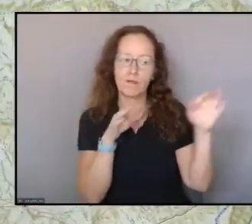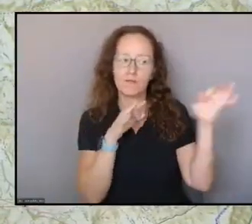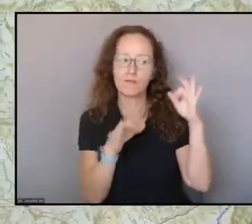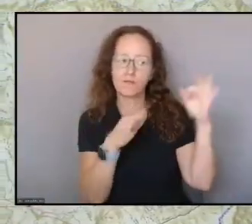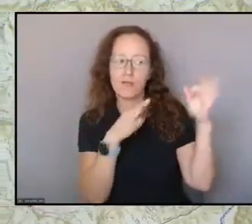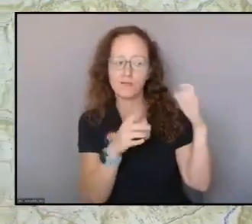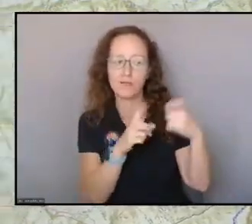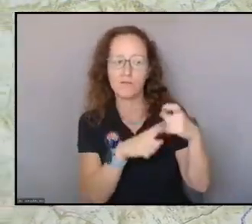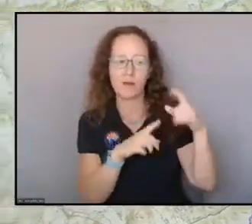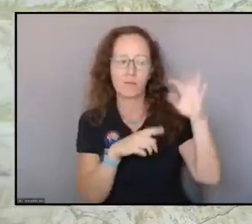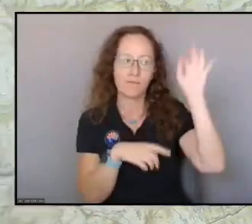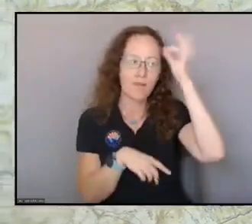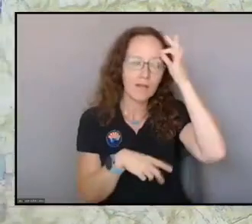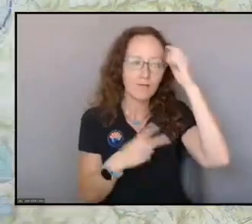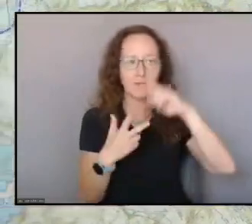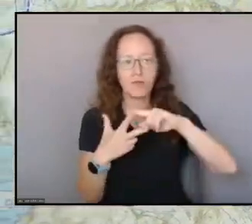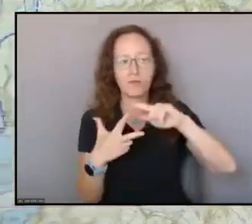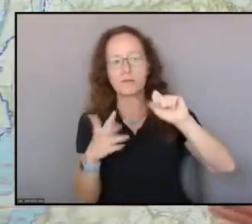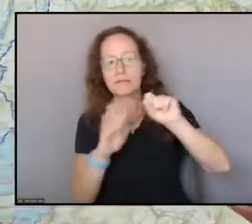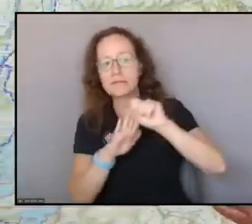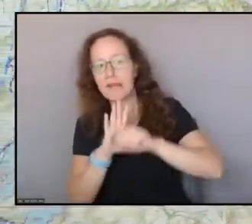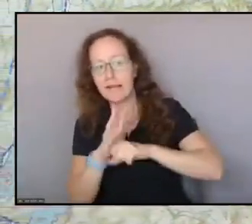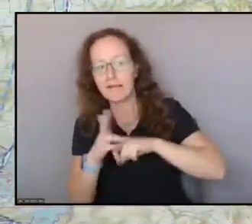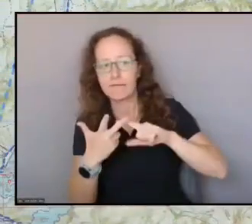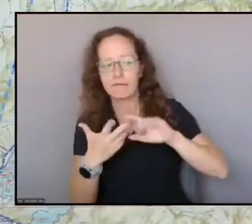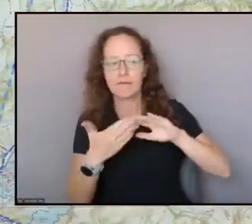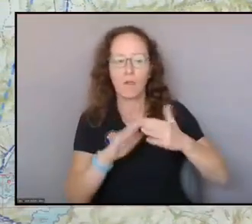LOCAL AUTHORITIES HERE. OUR SHORT-TERM OBJECTIVES ARE